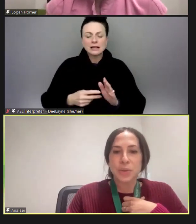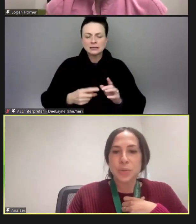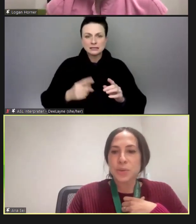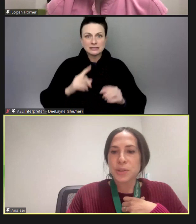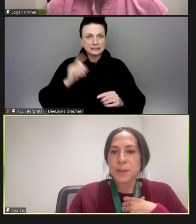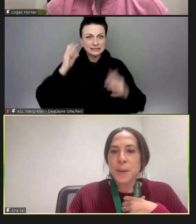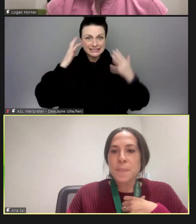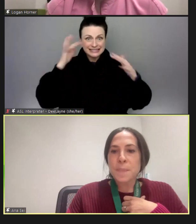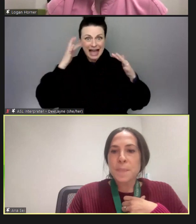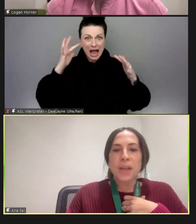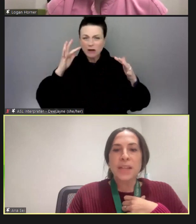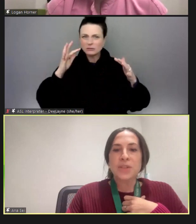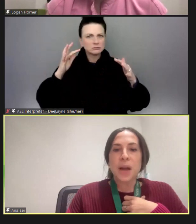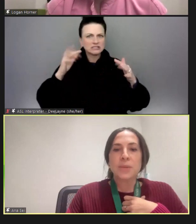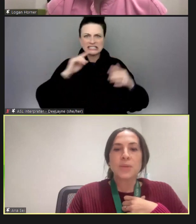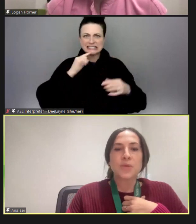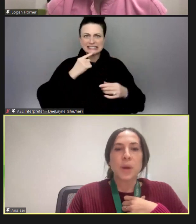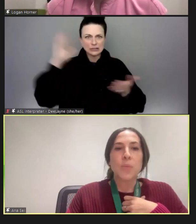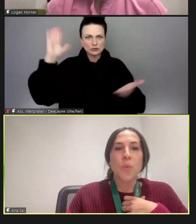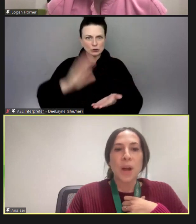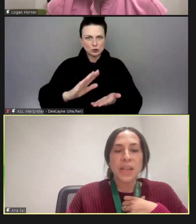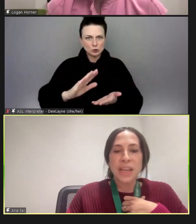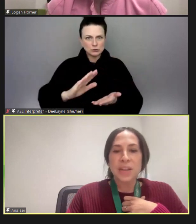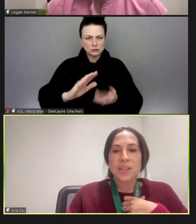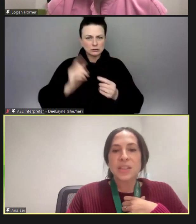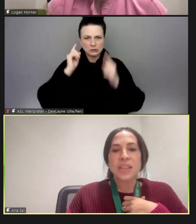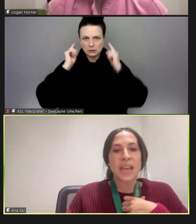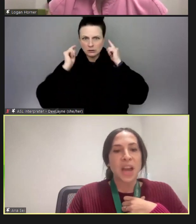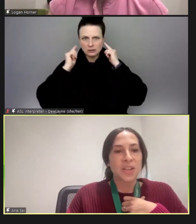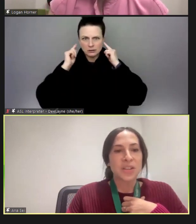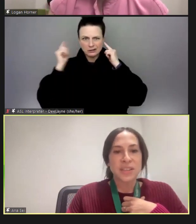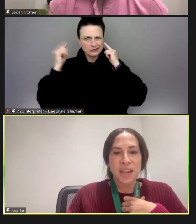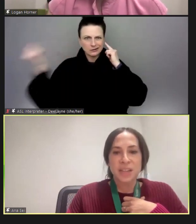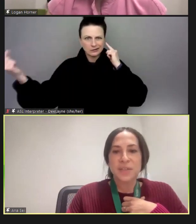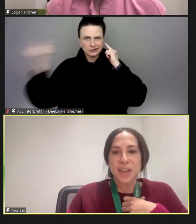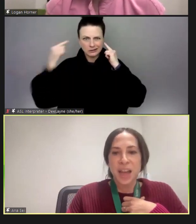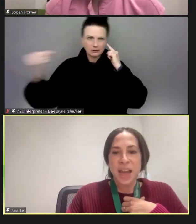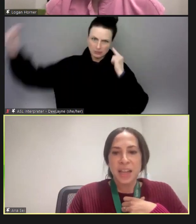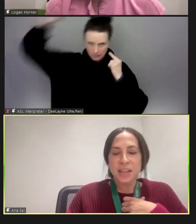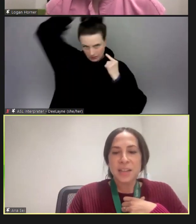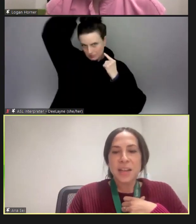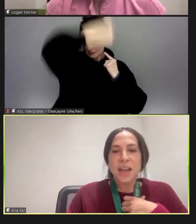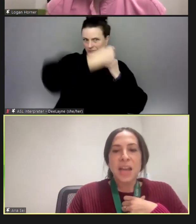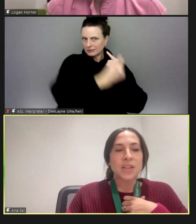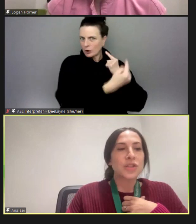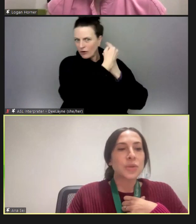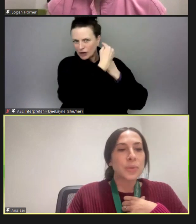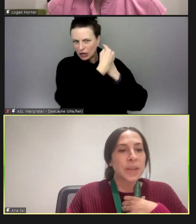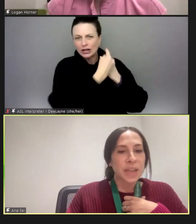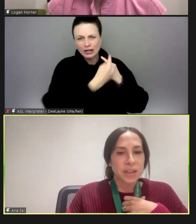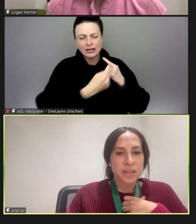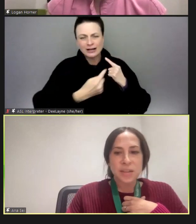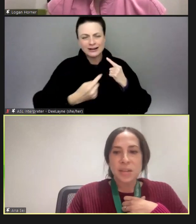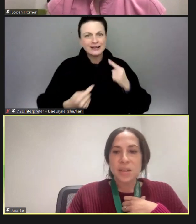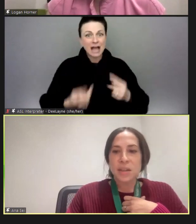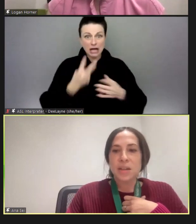reduced when it travels from one ear to